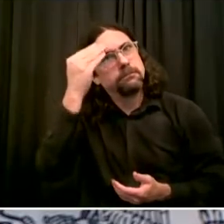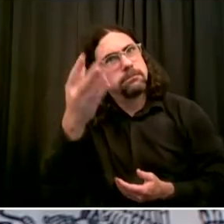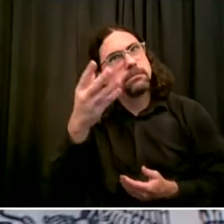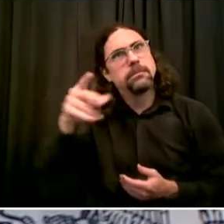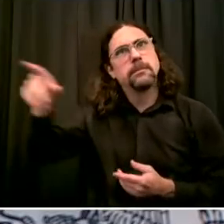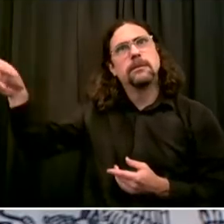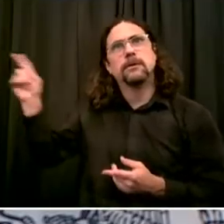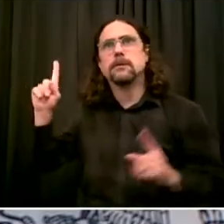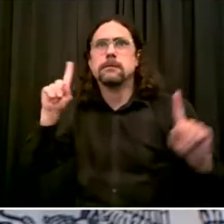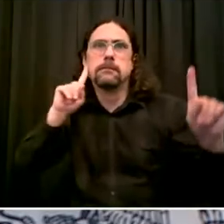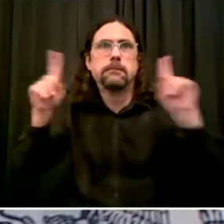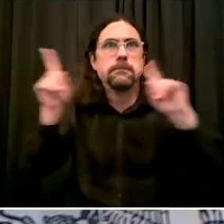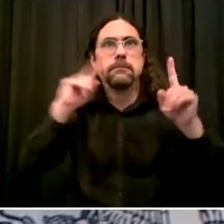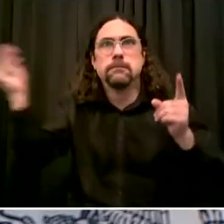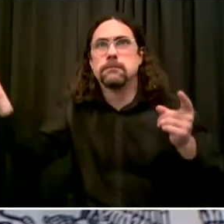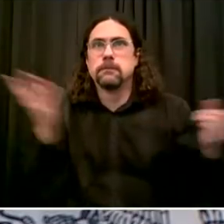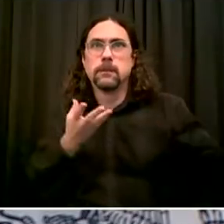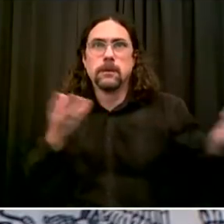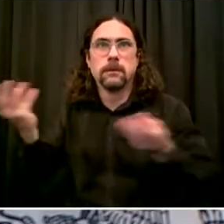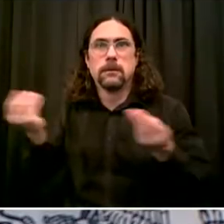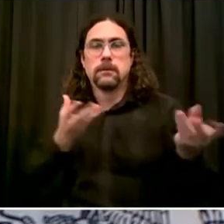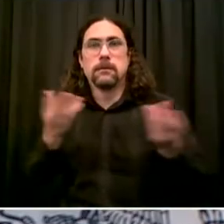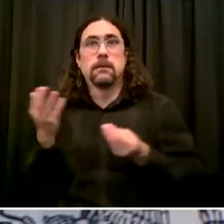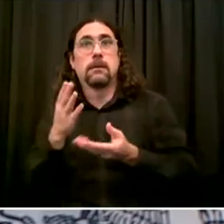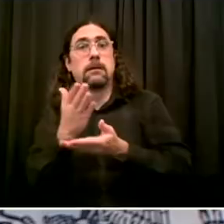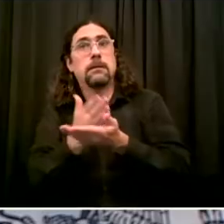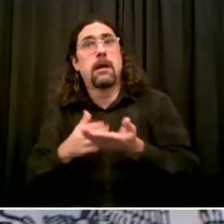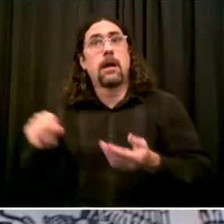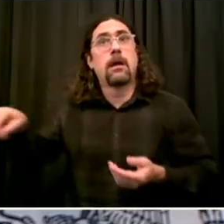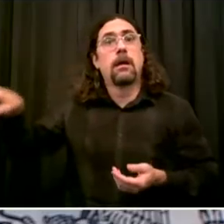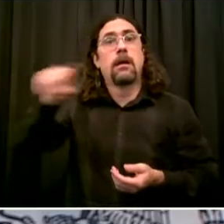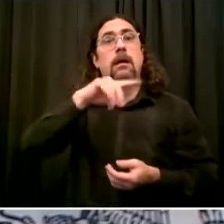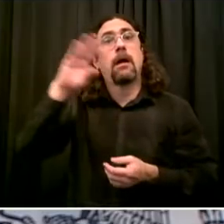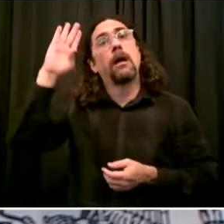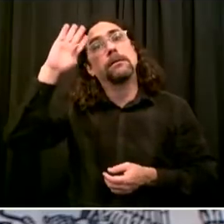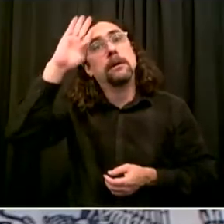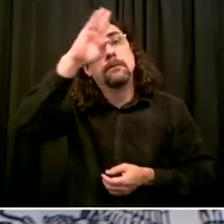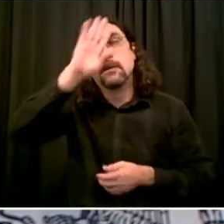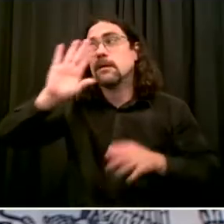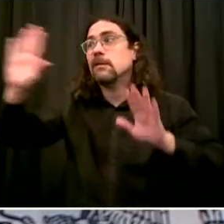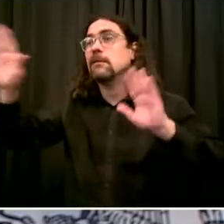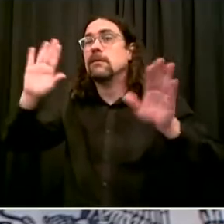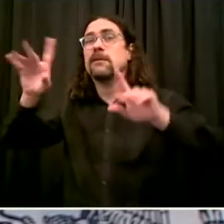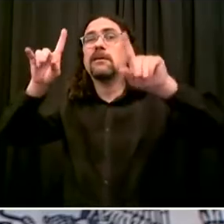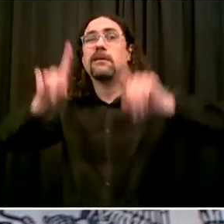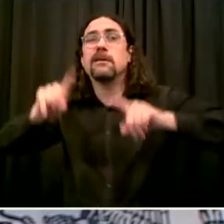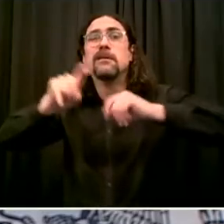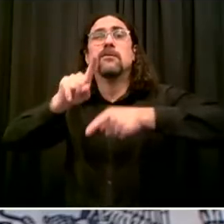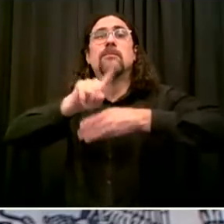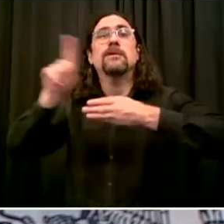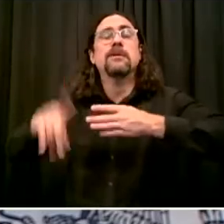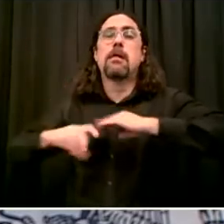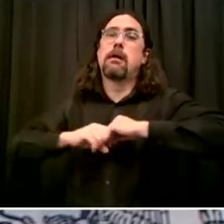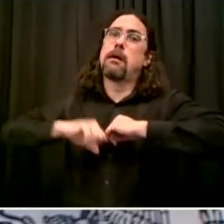ADVOCATE TESTING WASTE WATER FOR COVID-19 BECAUSE IT REVEALS VIRUS PRESENCE IN REAL TIME BEFORE